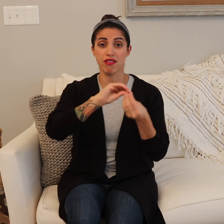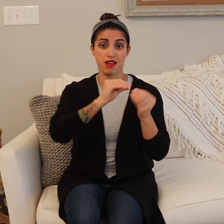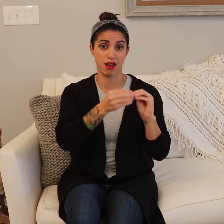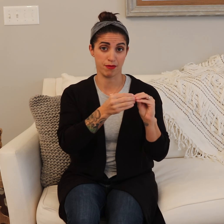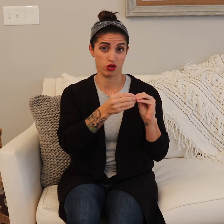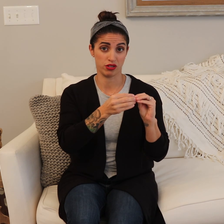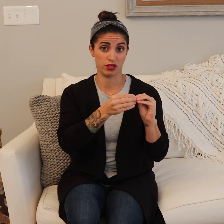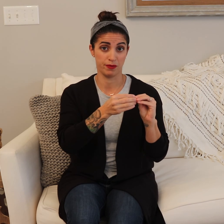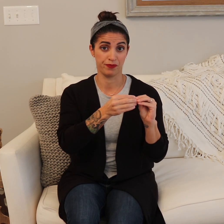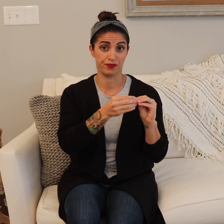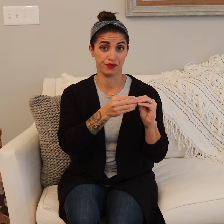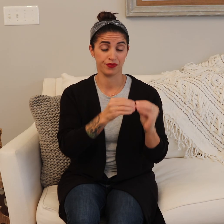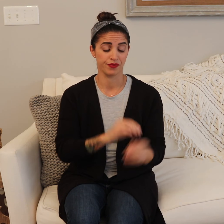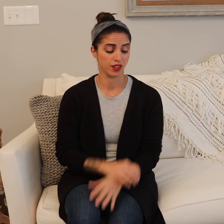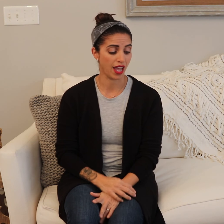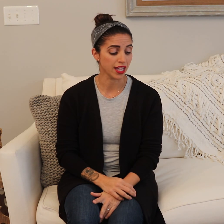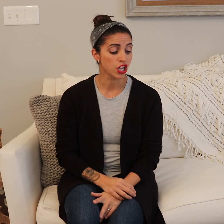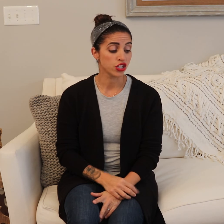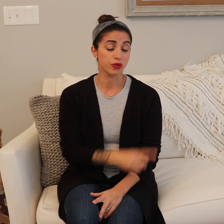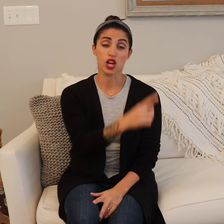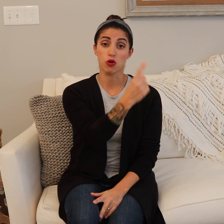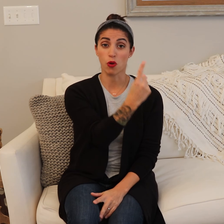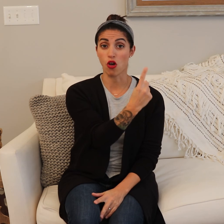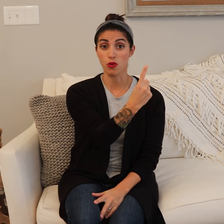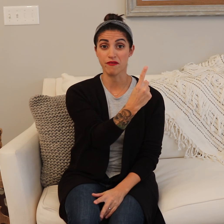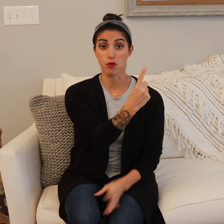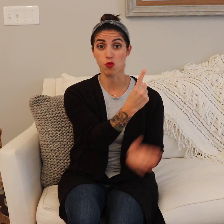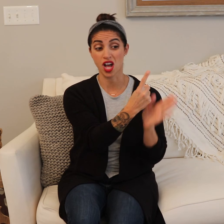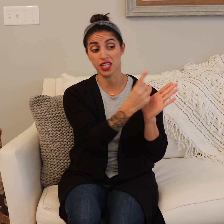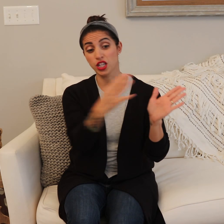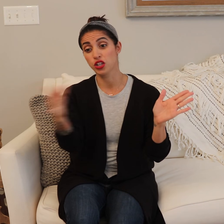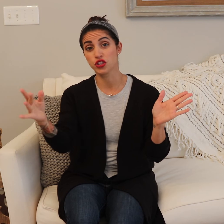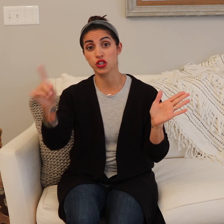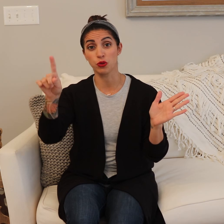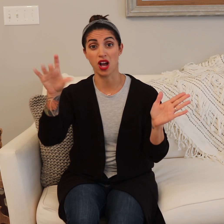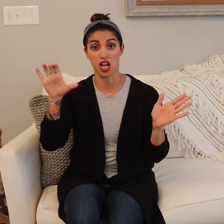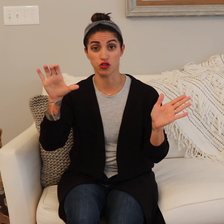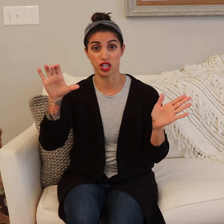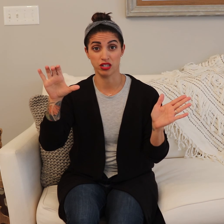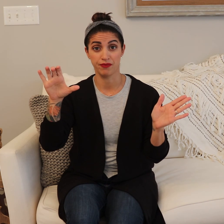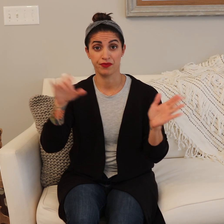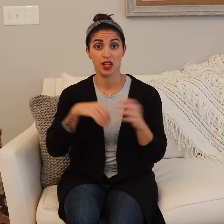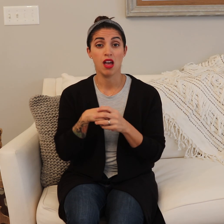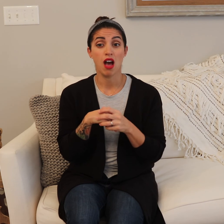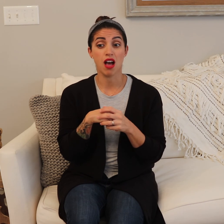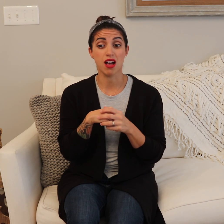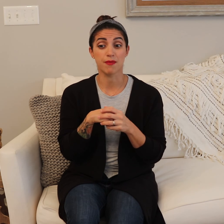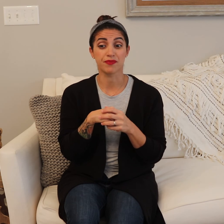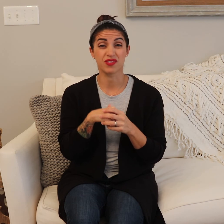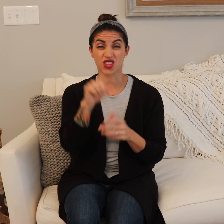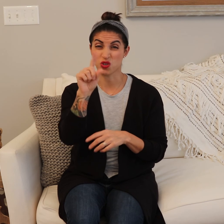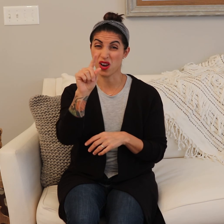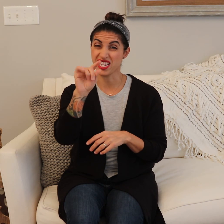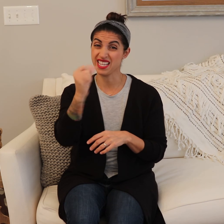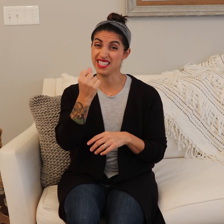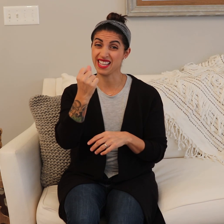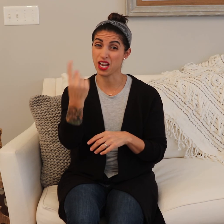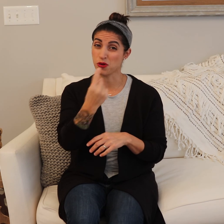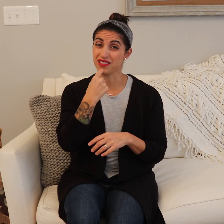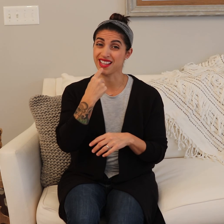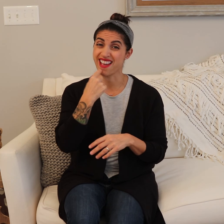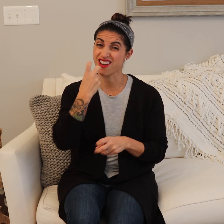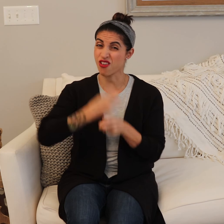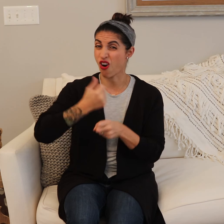numbers. So we go all the way from 1 to 100. The twenties, I always say, are the